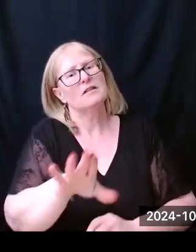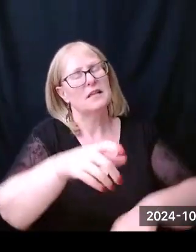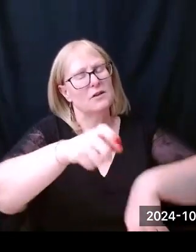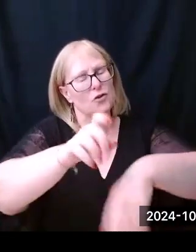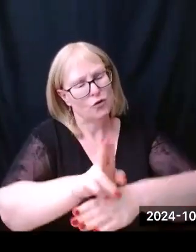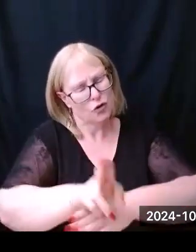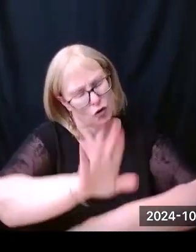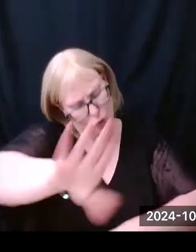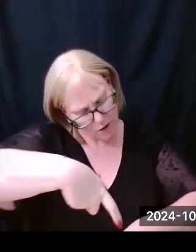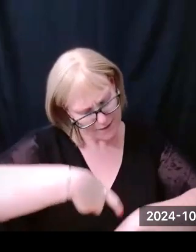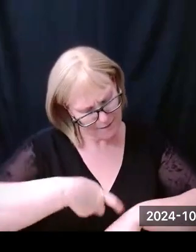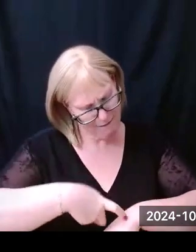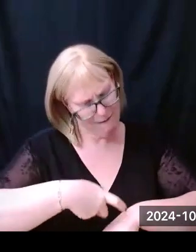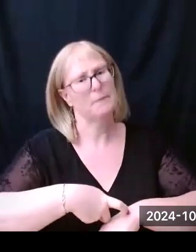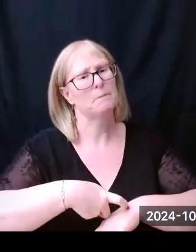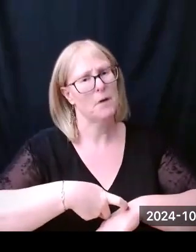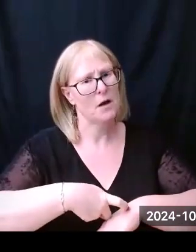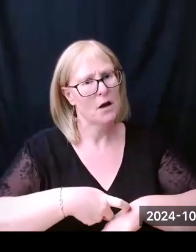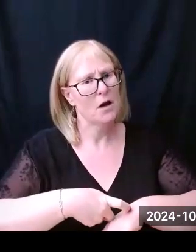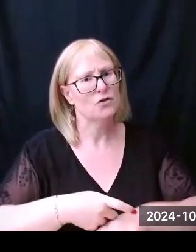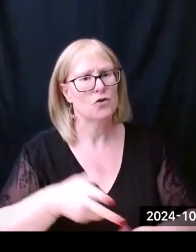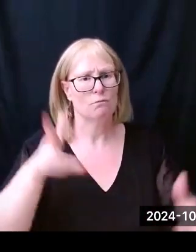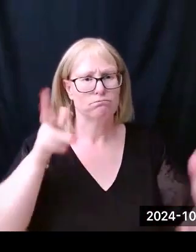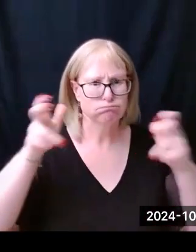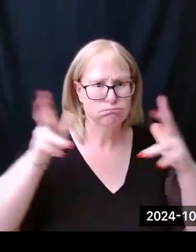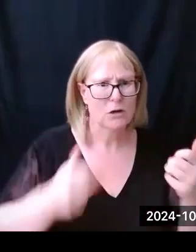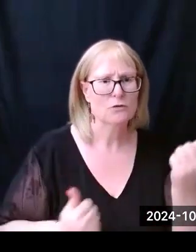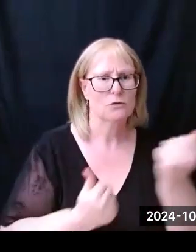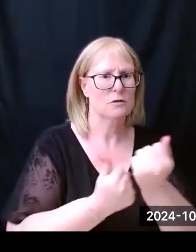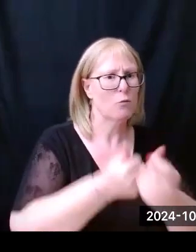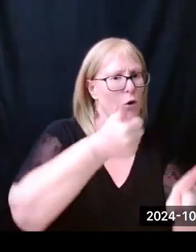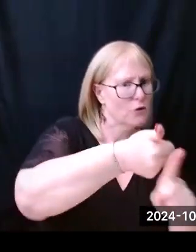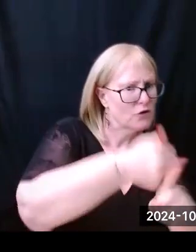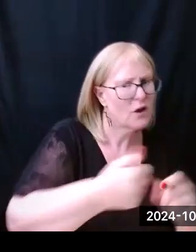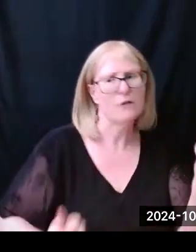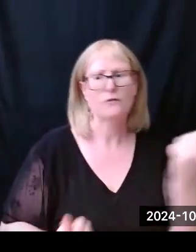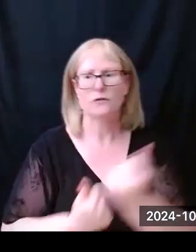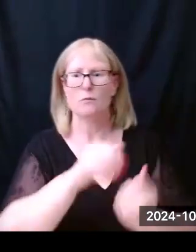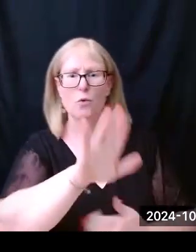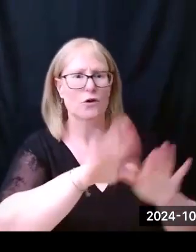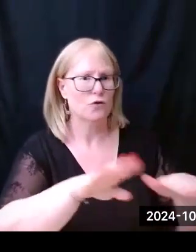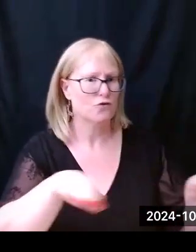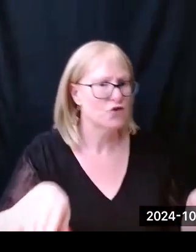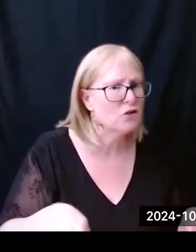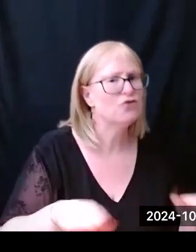supporting your children, and in turn, supporting our entire education system in the state of Connecticut.